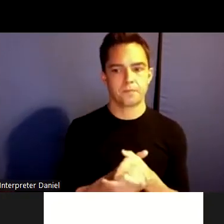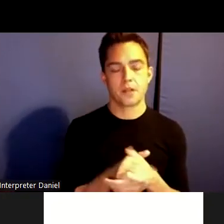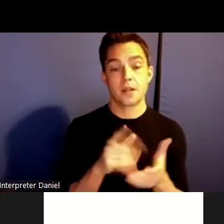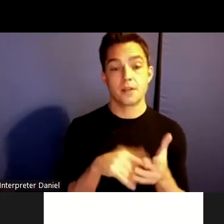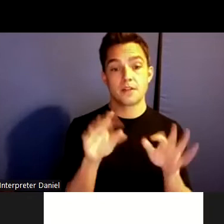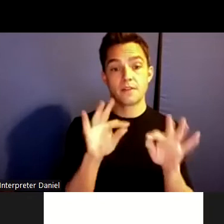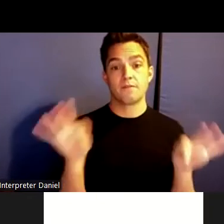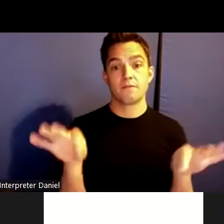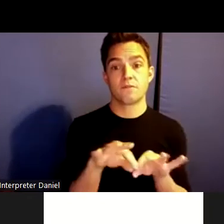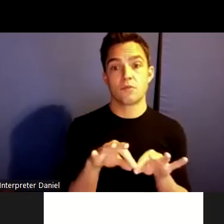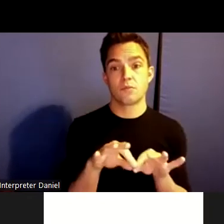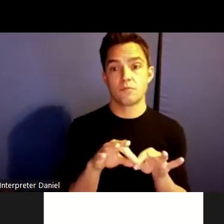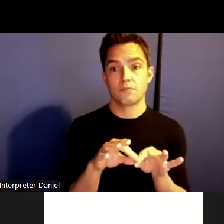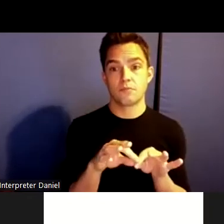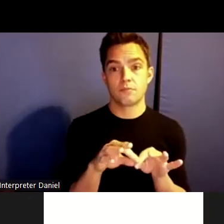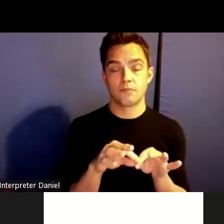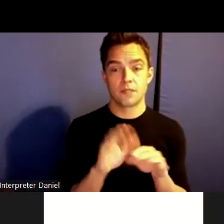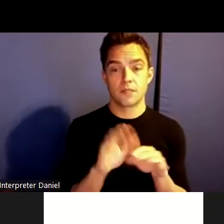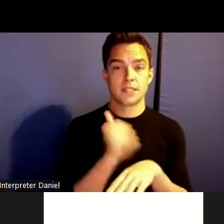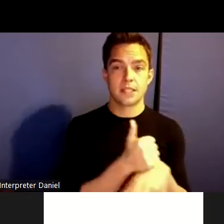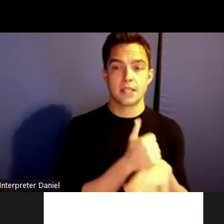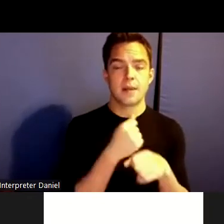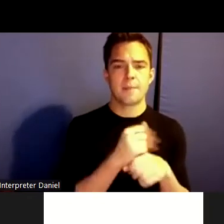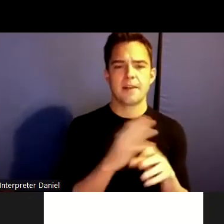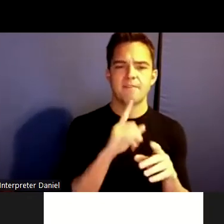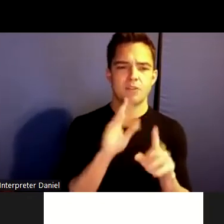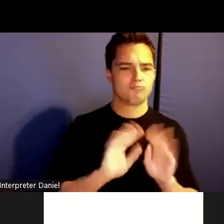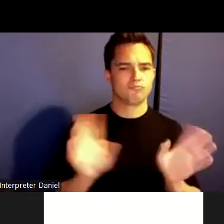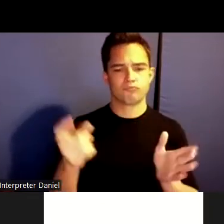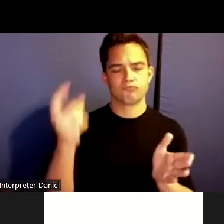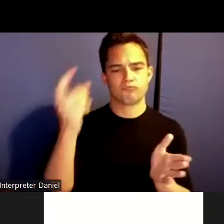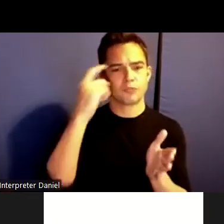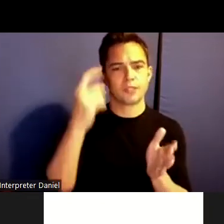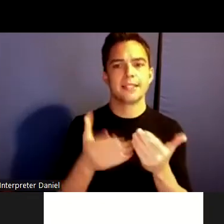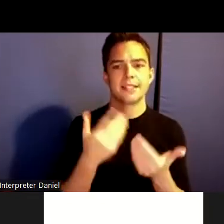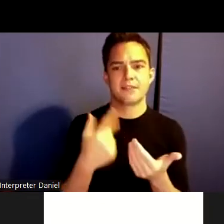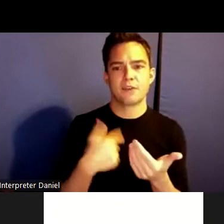laid out and perfectly and made so much sense. And it was so easy for me as the facilitator